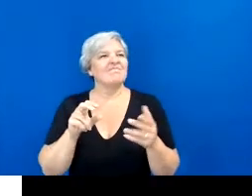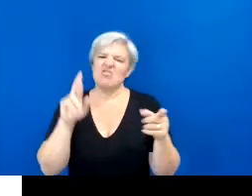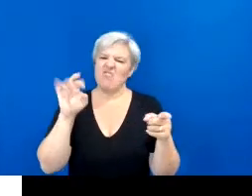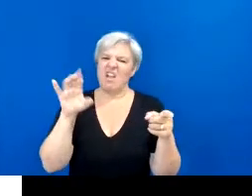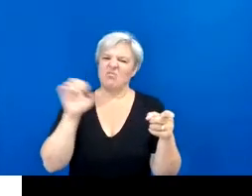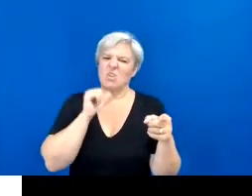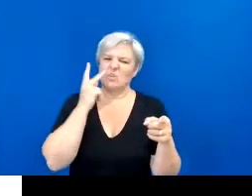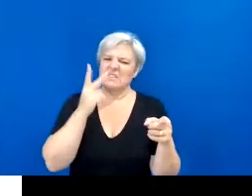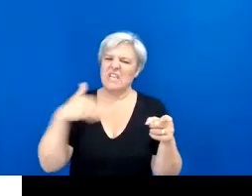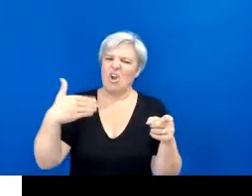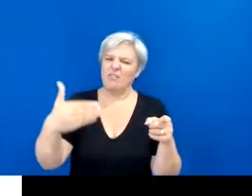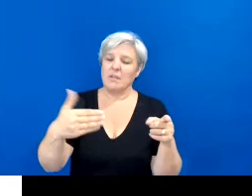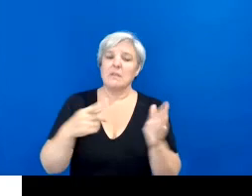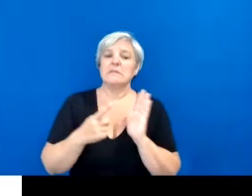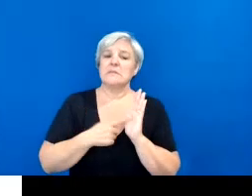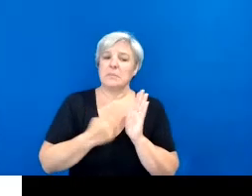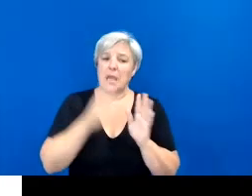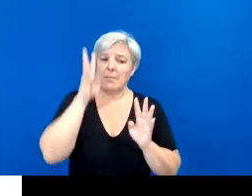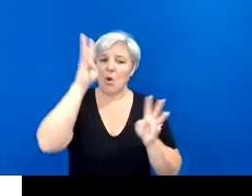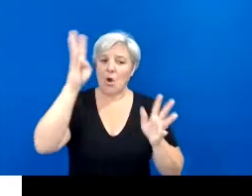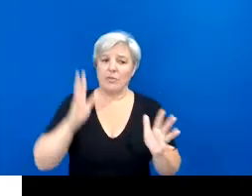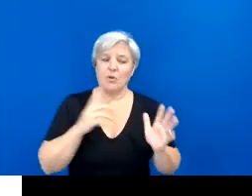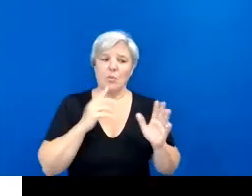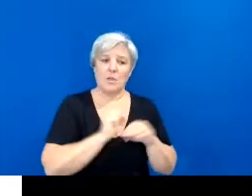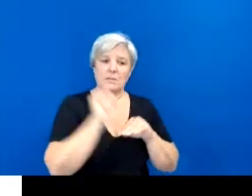Authors who choose to license their work under a CC license